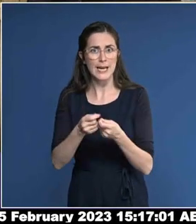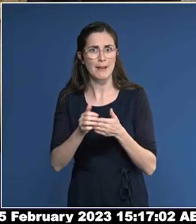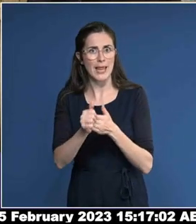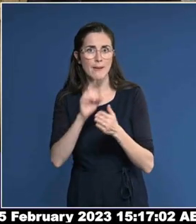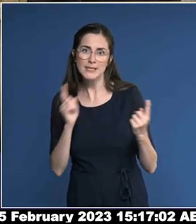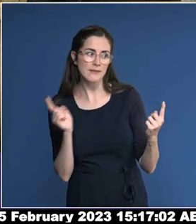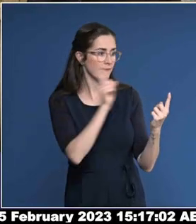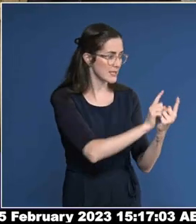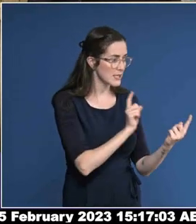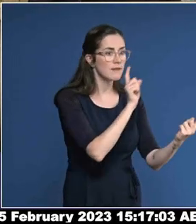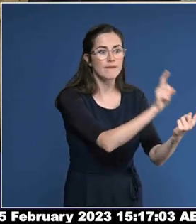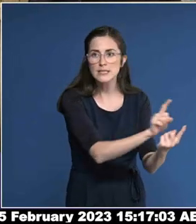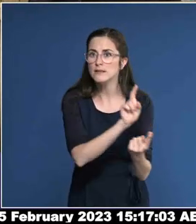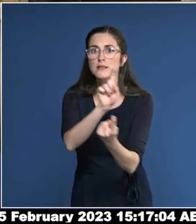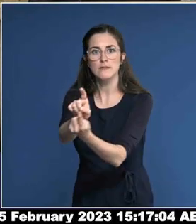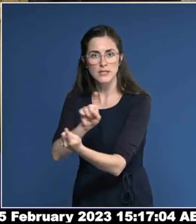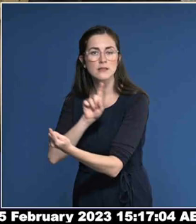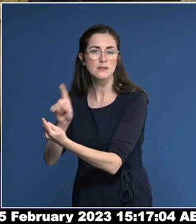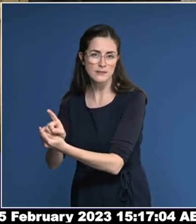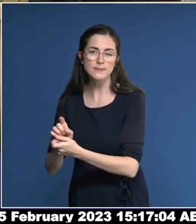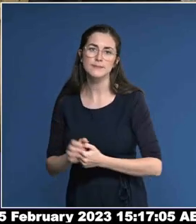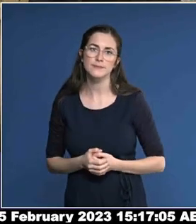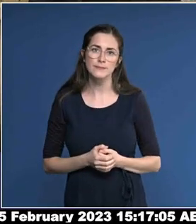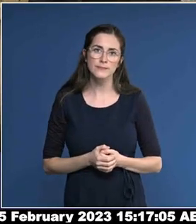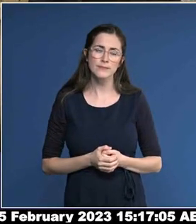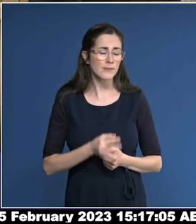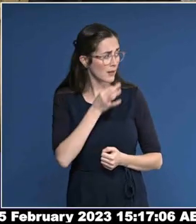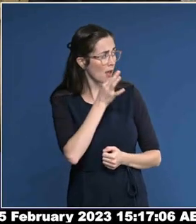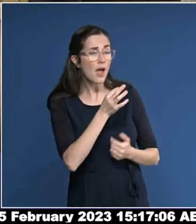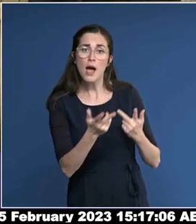myself. COMMISSIONER BENNETT: Can I ask the other members, are you thinking those